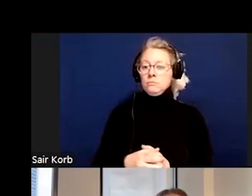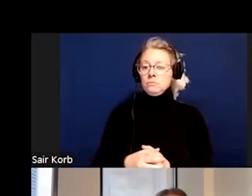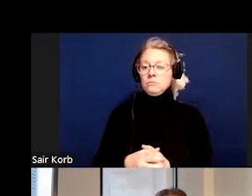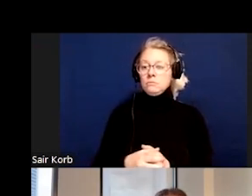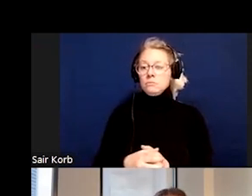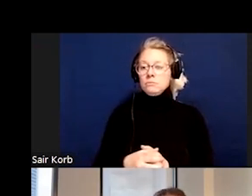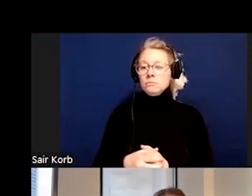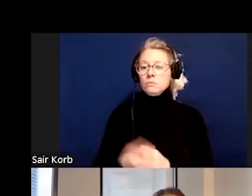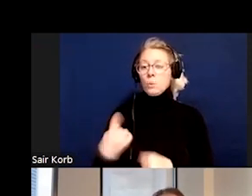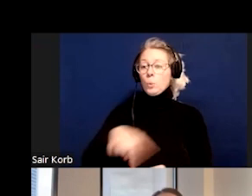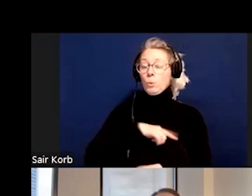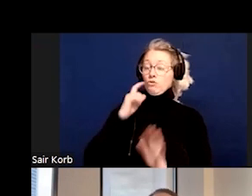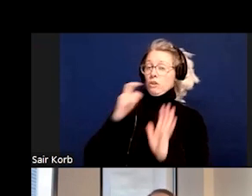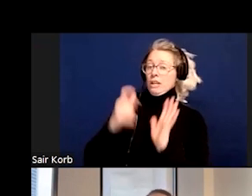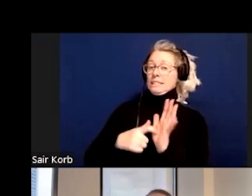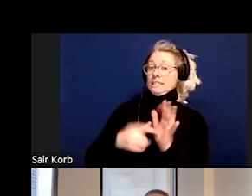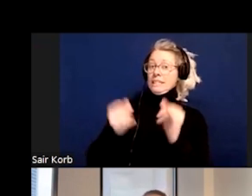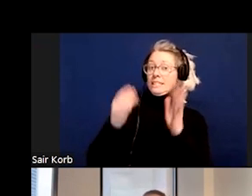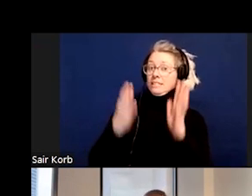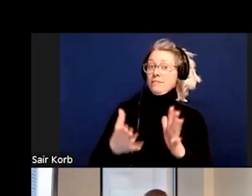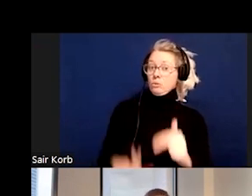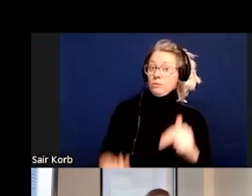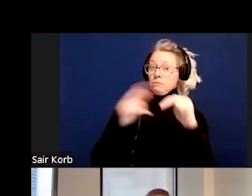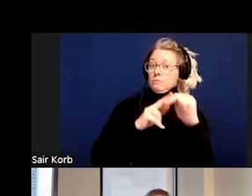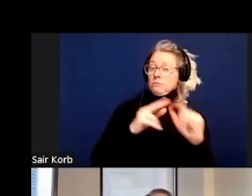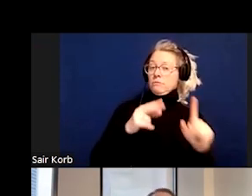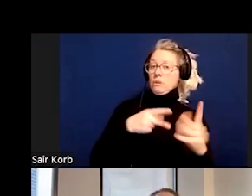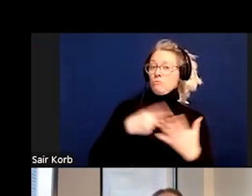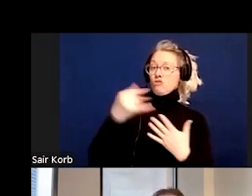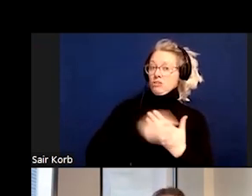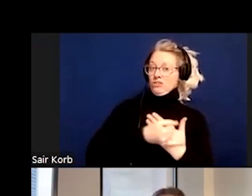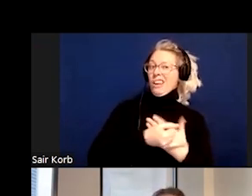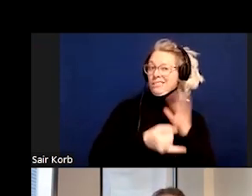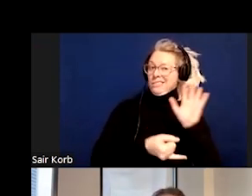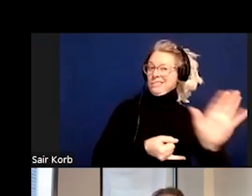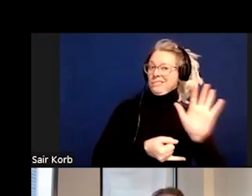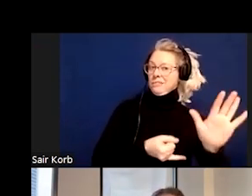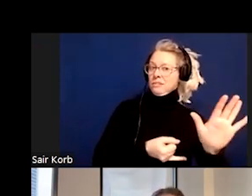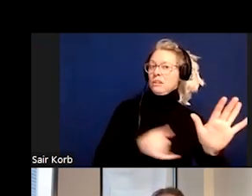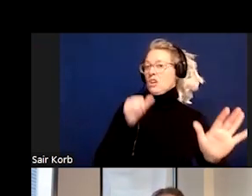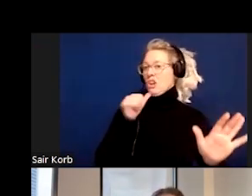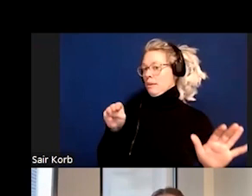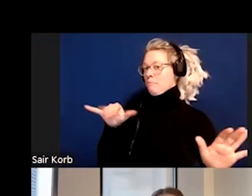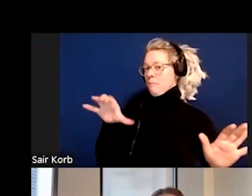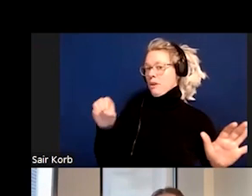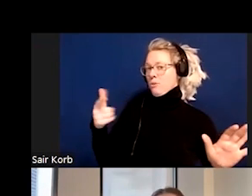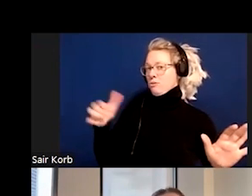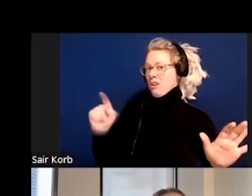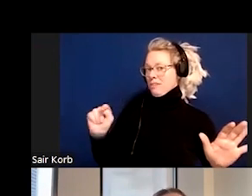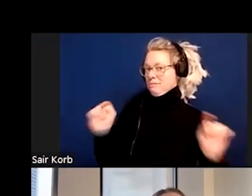to individual artists has been directed to the project grant rather than to the microgrant.